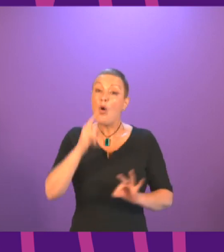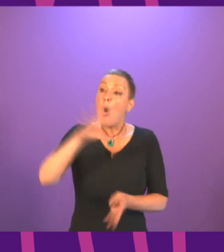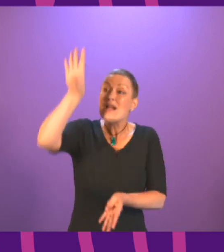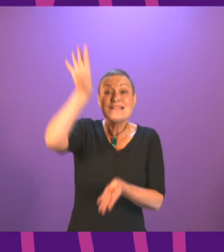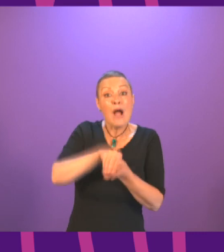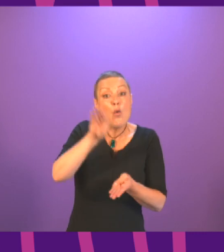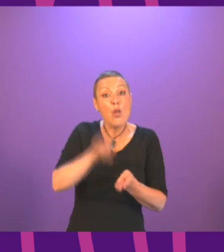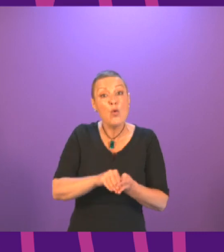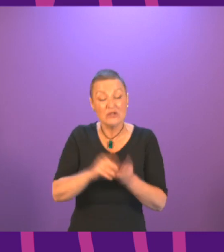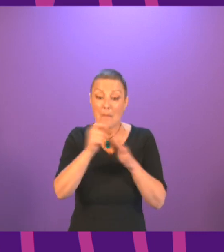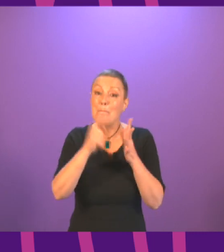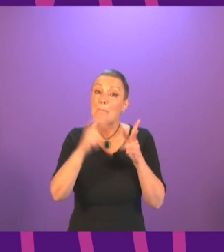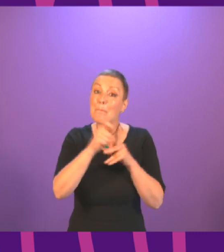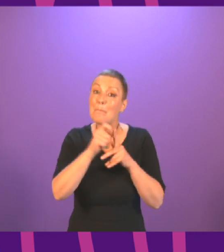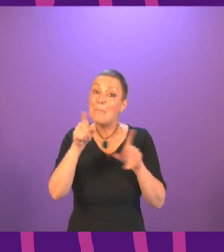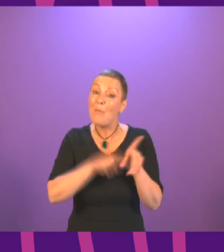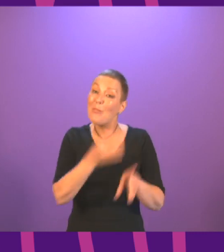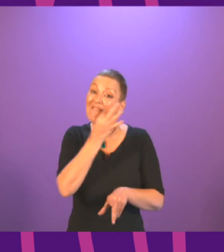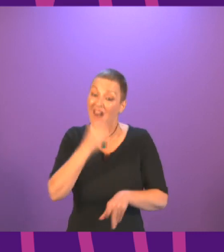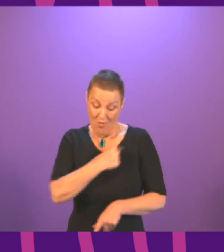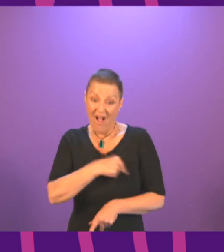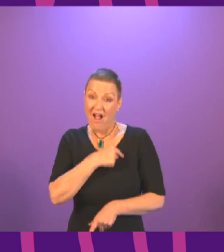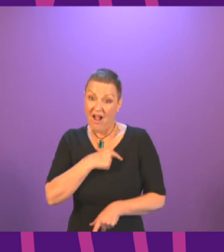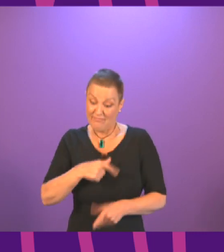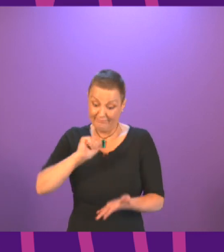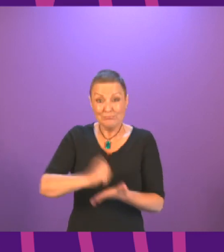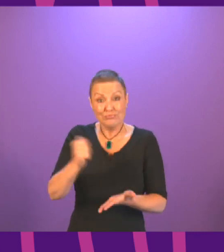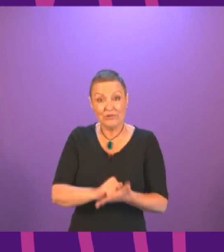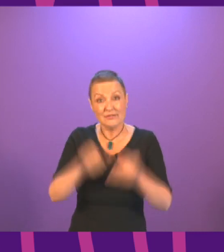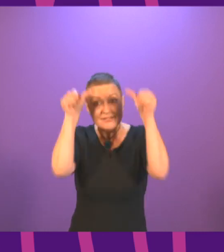displaying a poppy in the window. In the absence of traditional fund-raising opportunities,